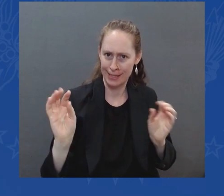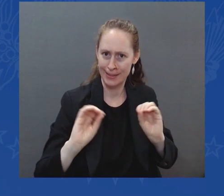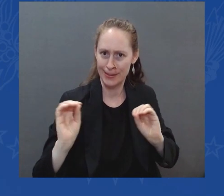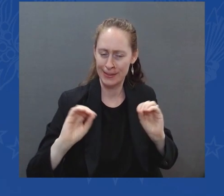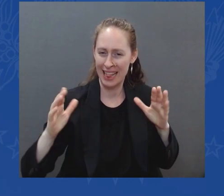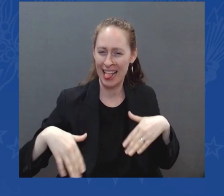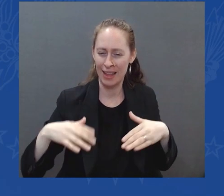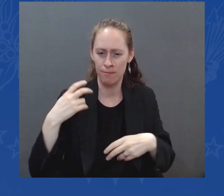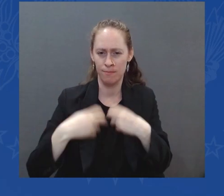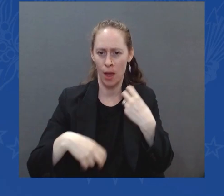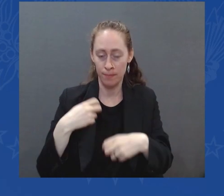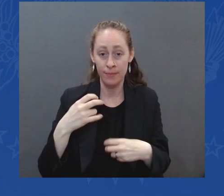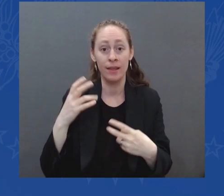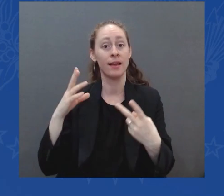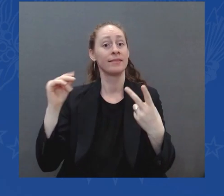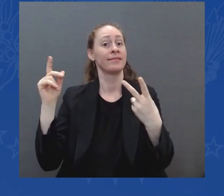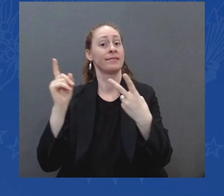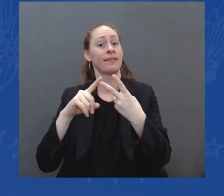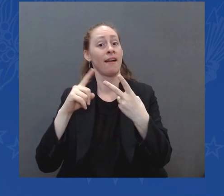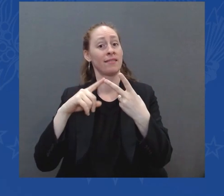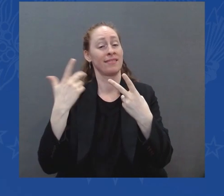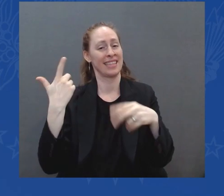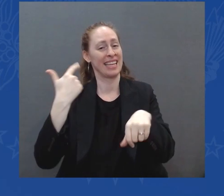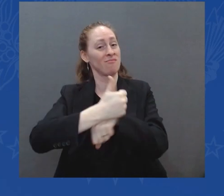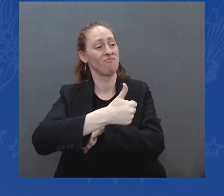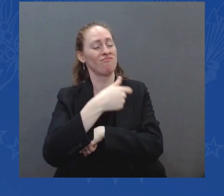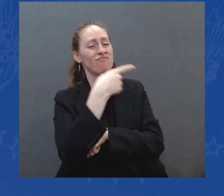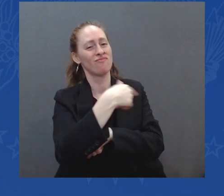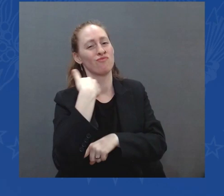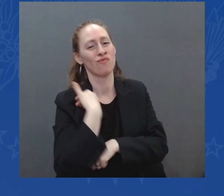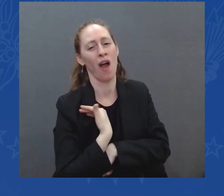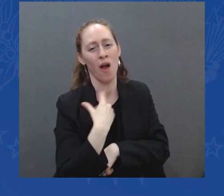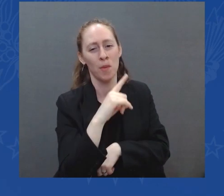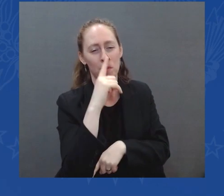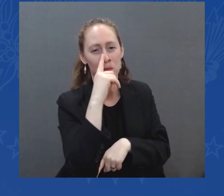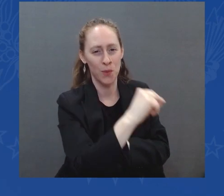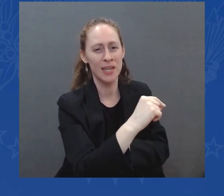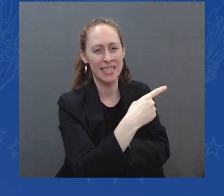Today, it's about -- averaging $4.20, $4.22. It's higher in many states.